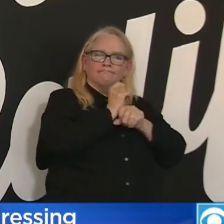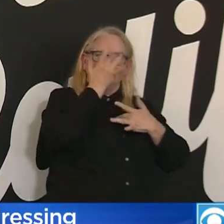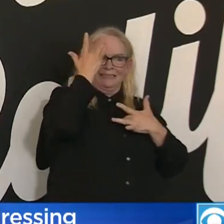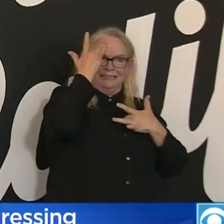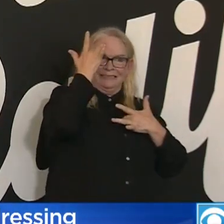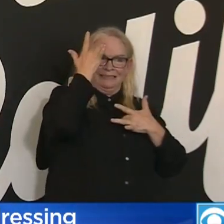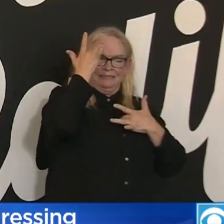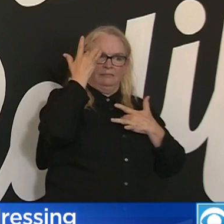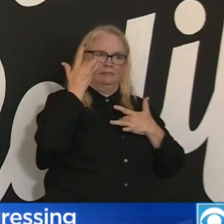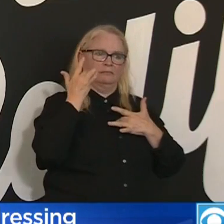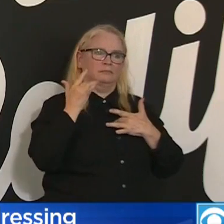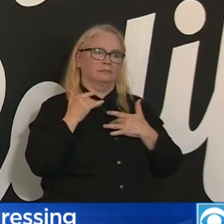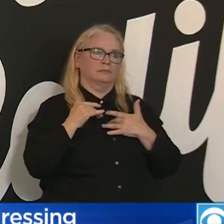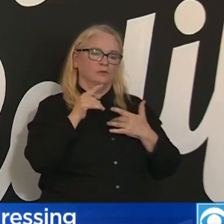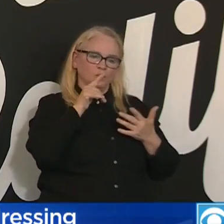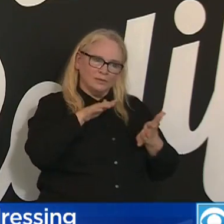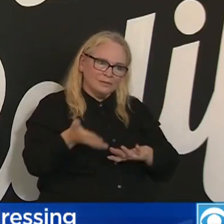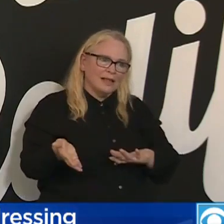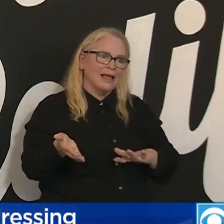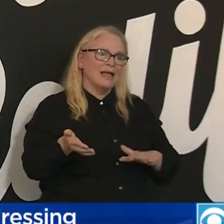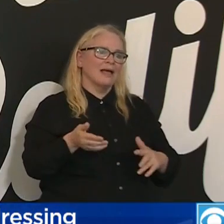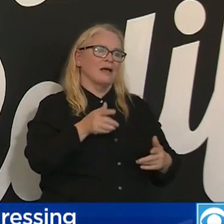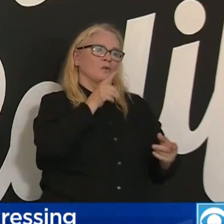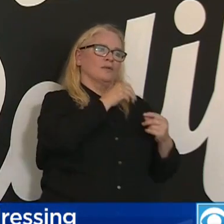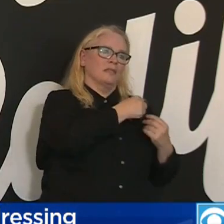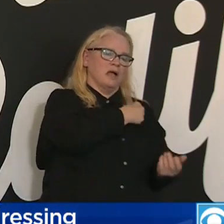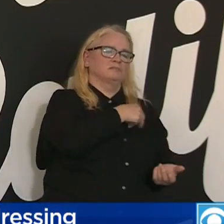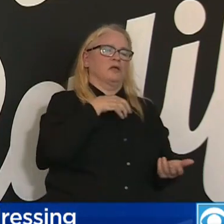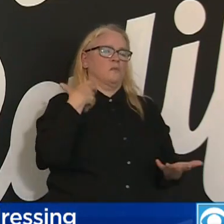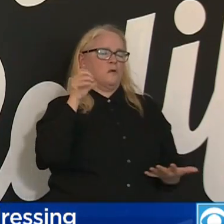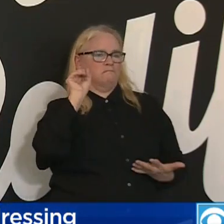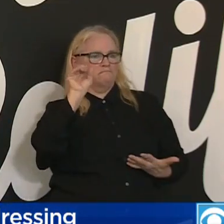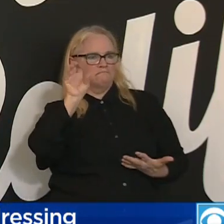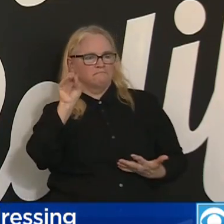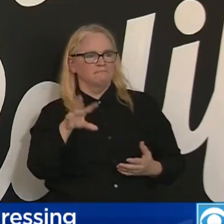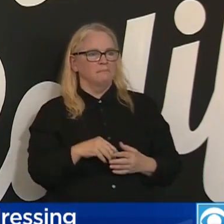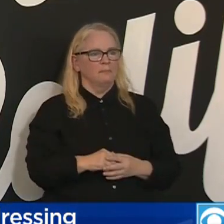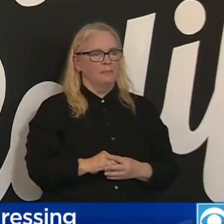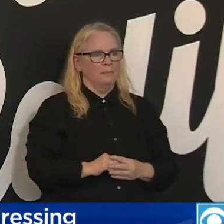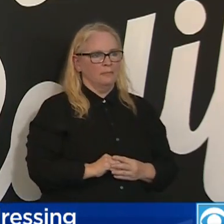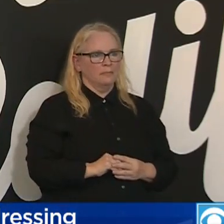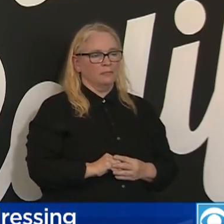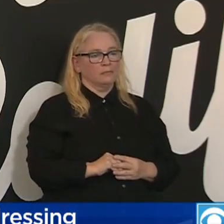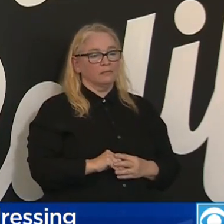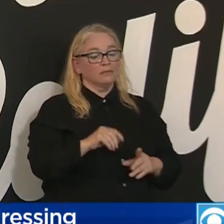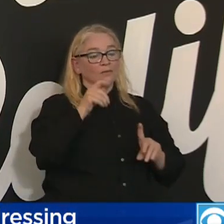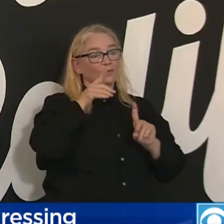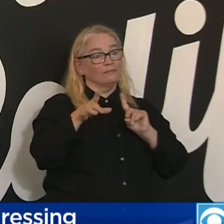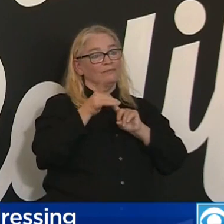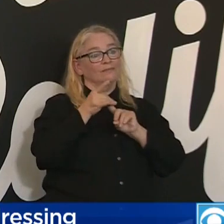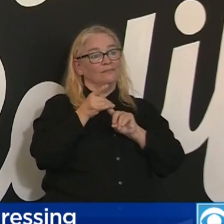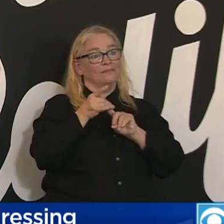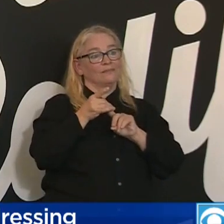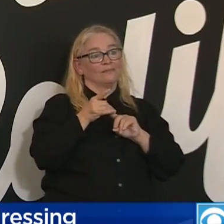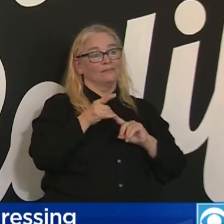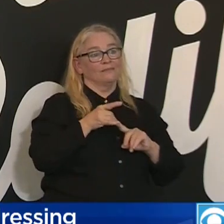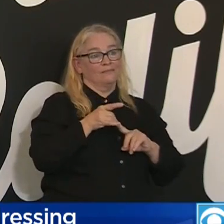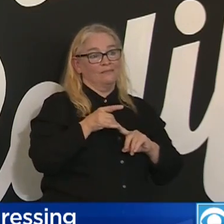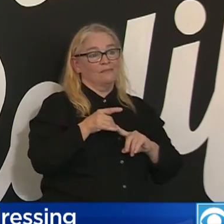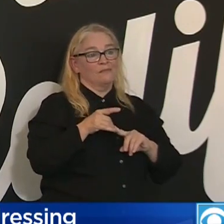I WANT TO UPDATE YOU ON TOTAL NUMBER OF POSITIVES IN THE STATE OF CALIFORNIA, THE NUMBER OF LIVES LOSTS AND